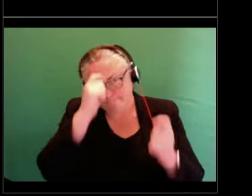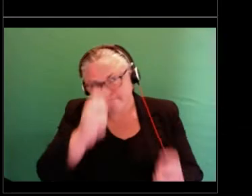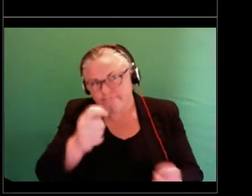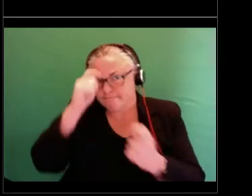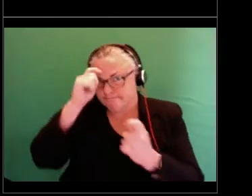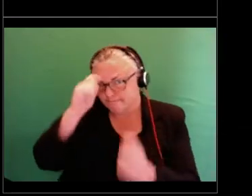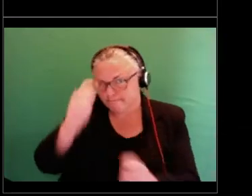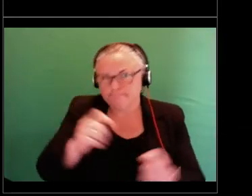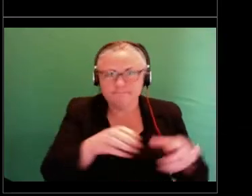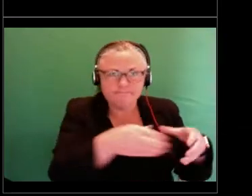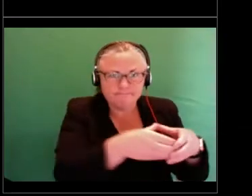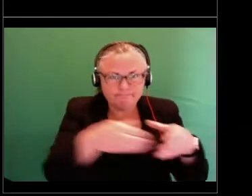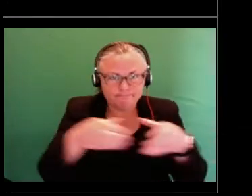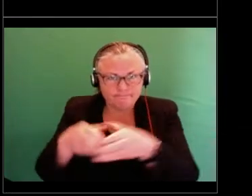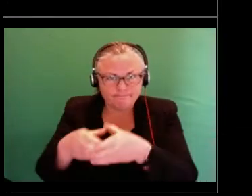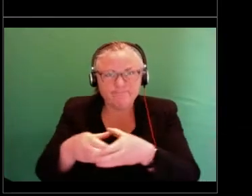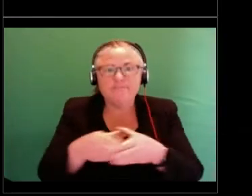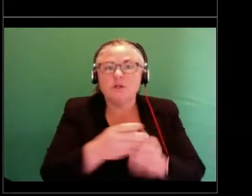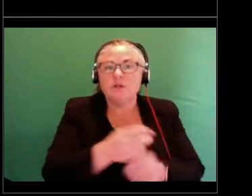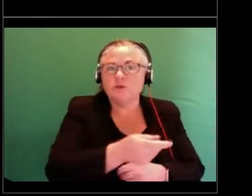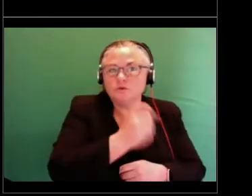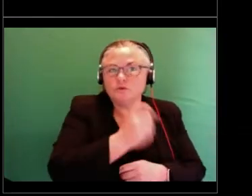(Reading from slide)